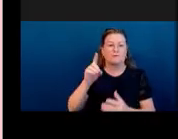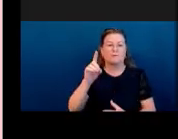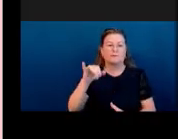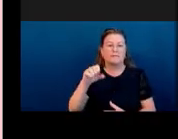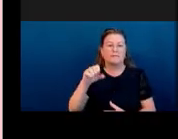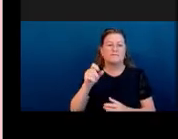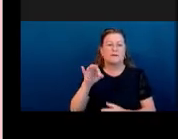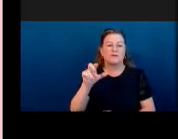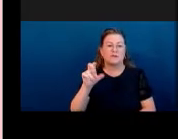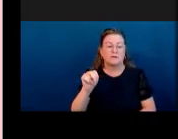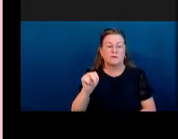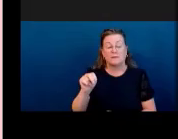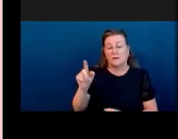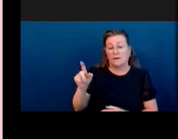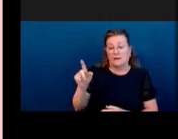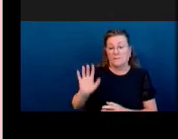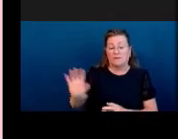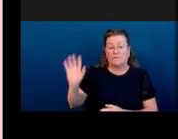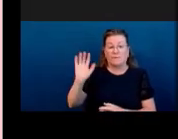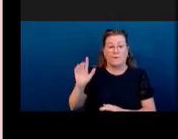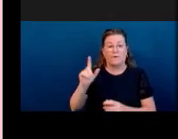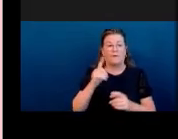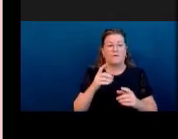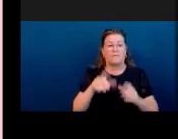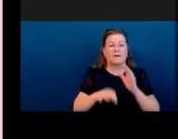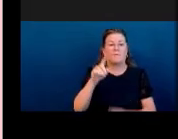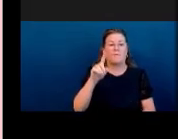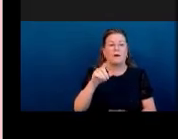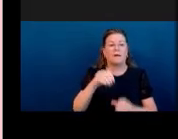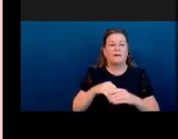one in 37 children under the age of five each year had a